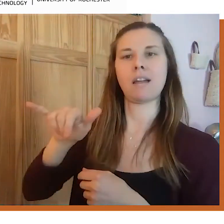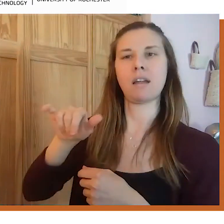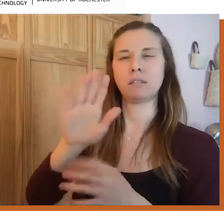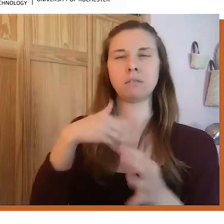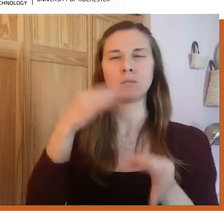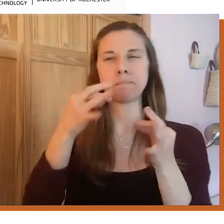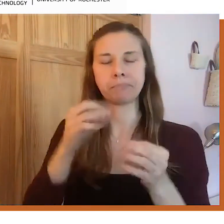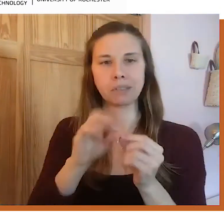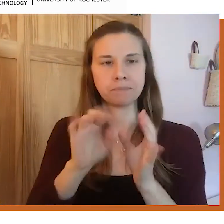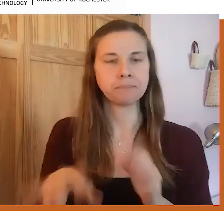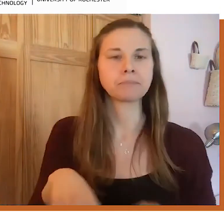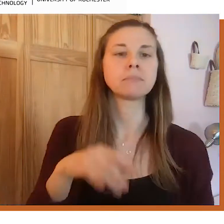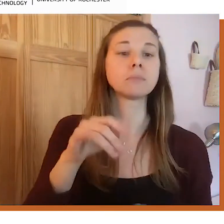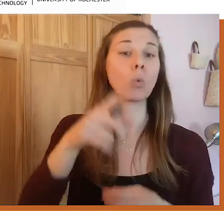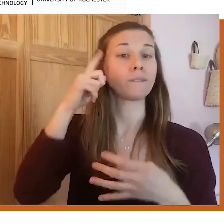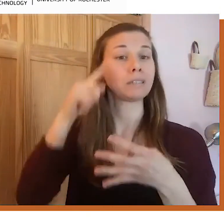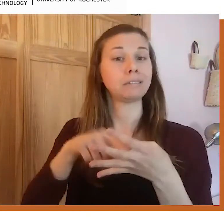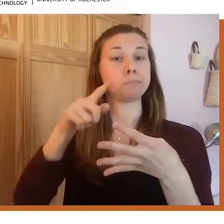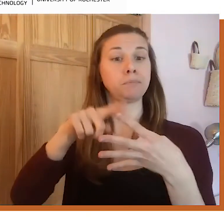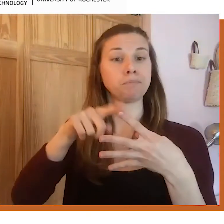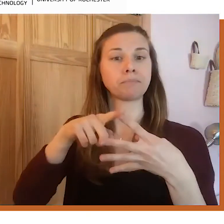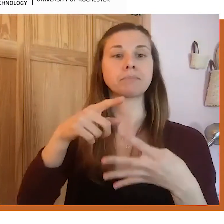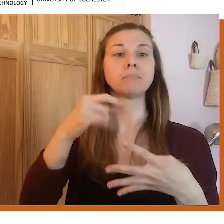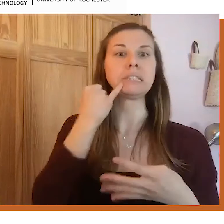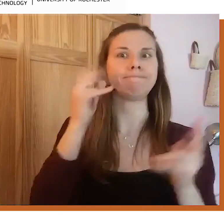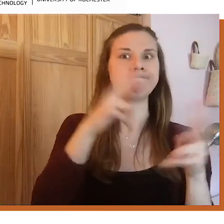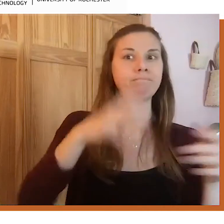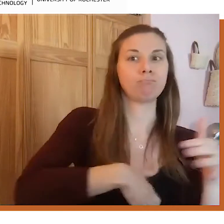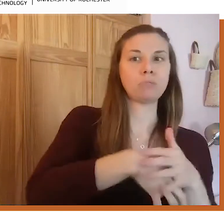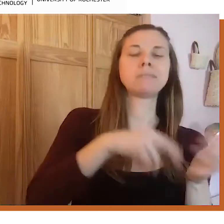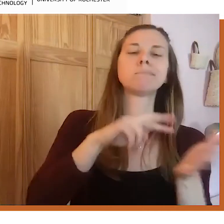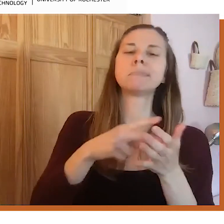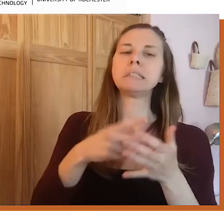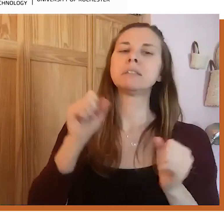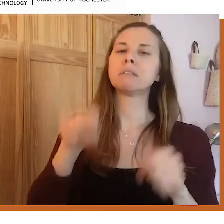who fall into these categories, so, for example, for unintended pregnancies, that means